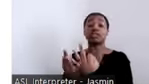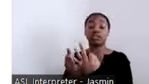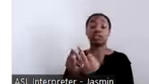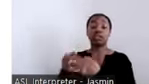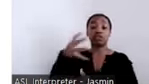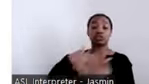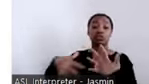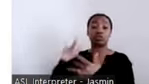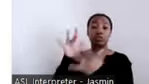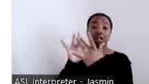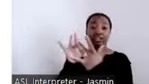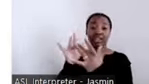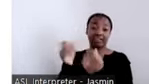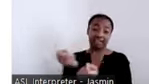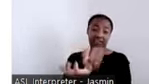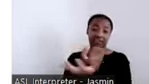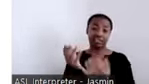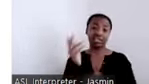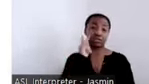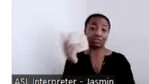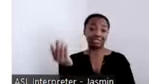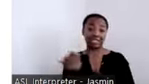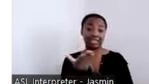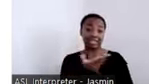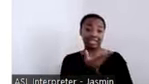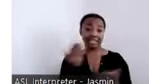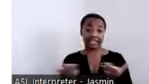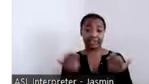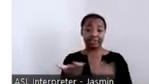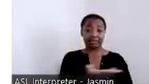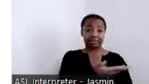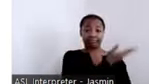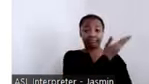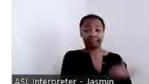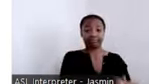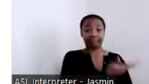the screen. Educational advancements, cultural enrichment.